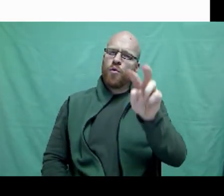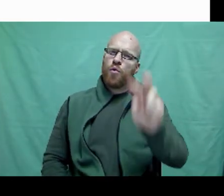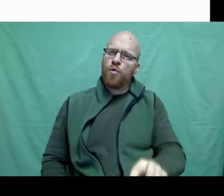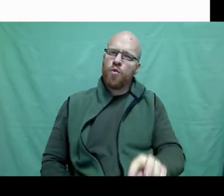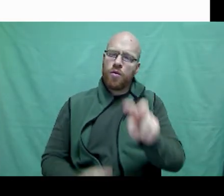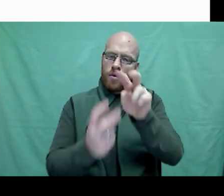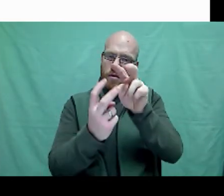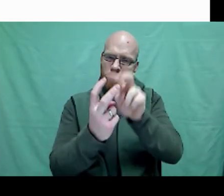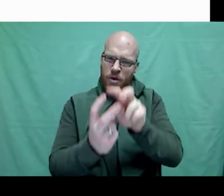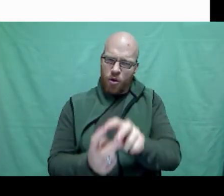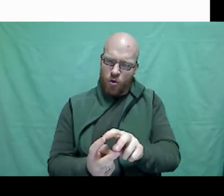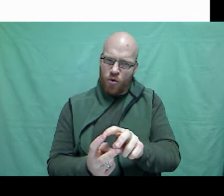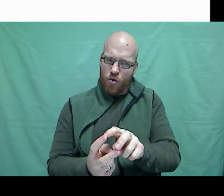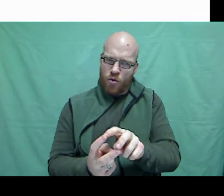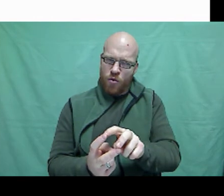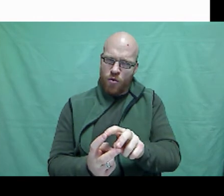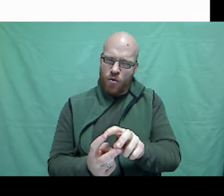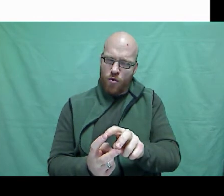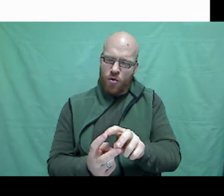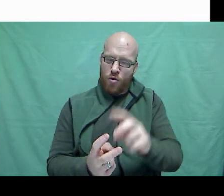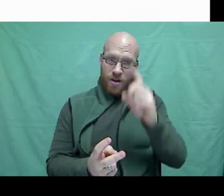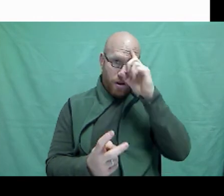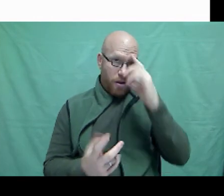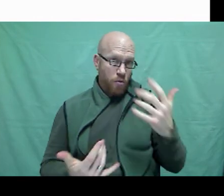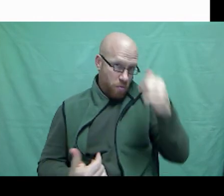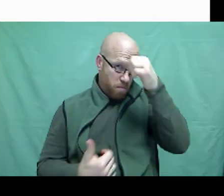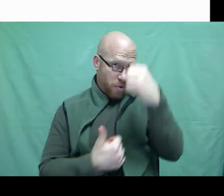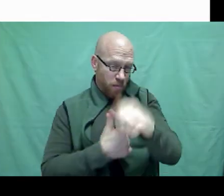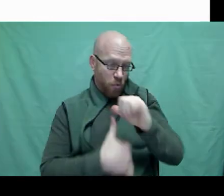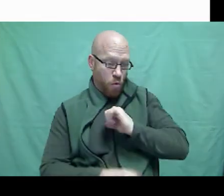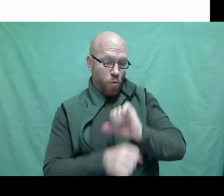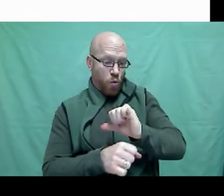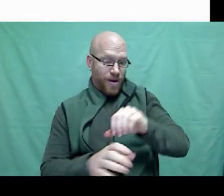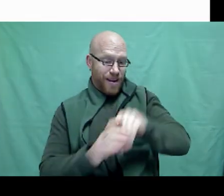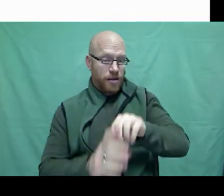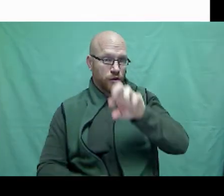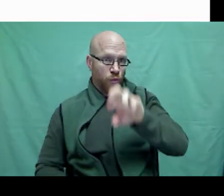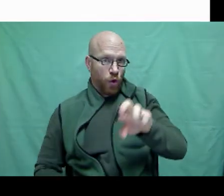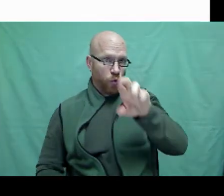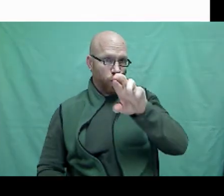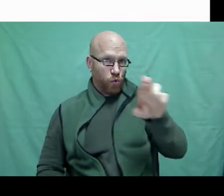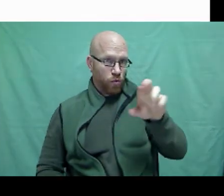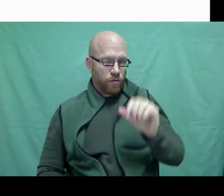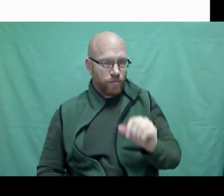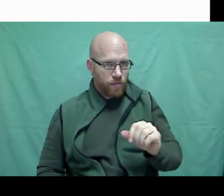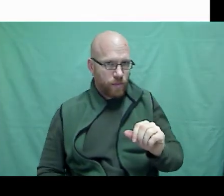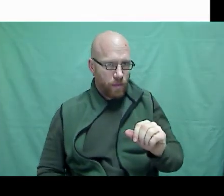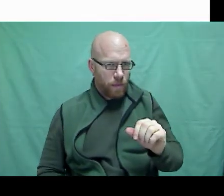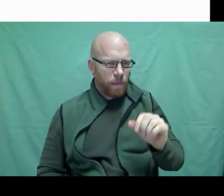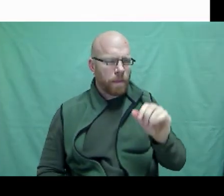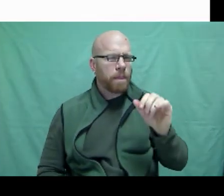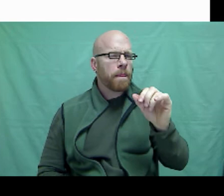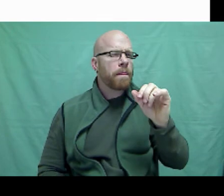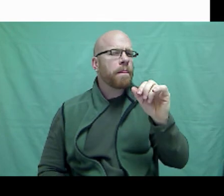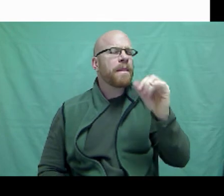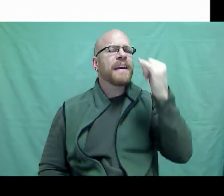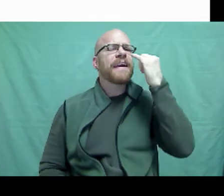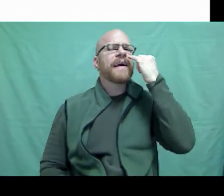Now, if you look at the pairs, 1 in 24, 2 in 12, remember we're working on square roots and perfect squares.